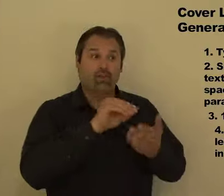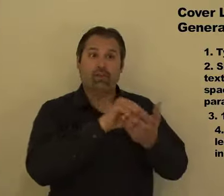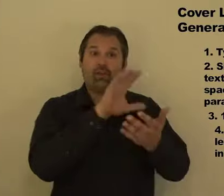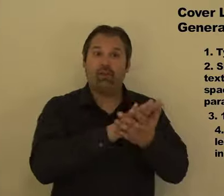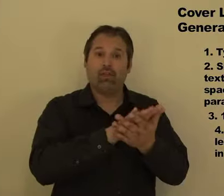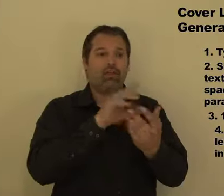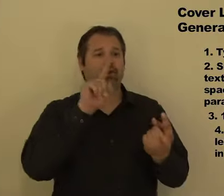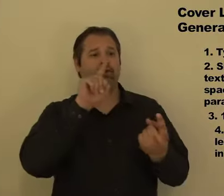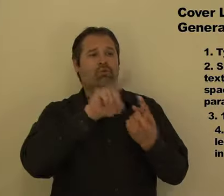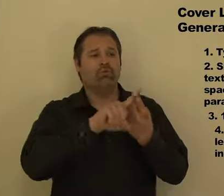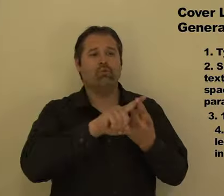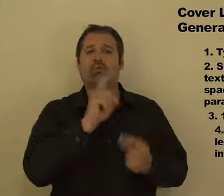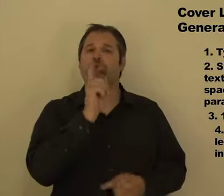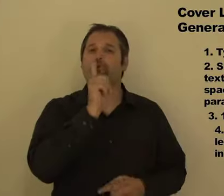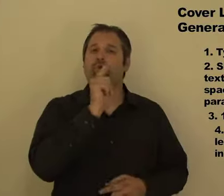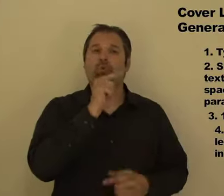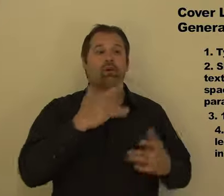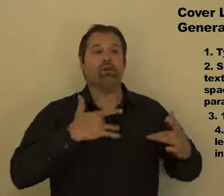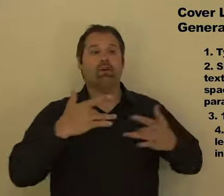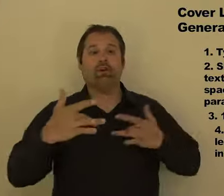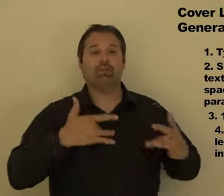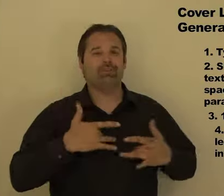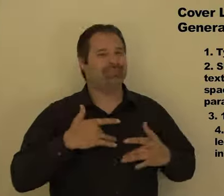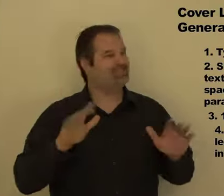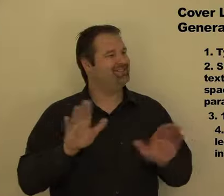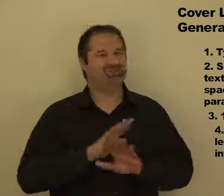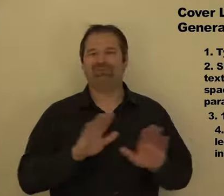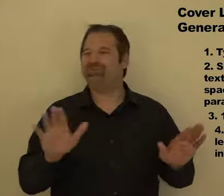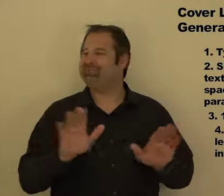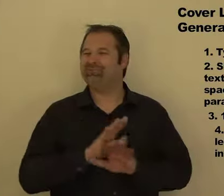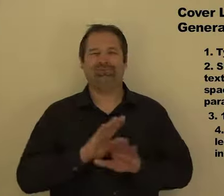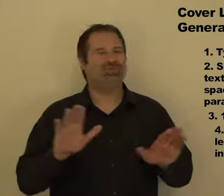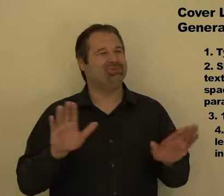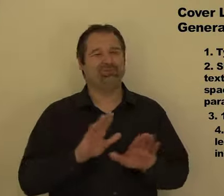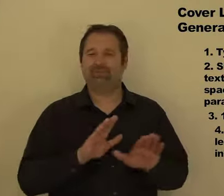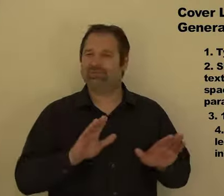As a last resort, you can use these two options.